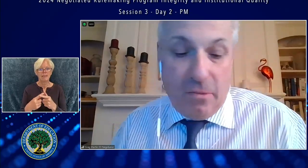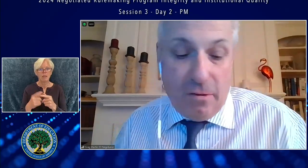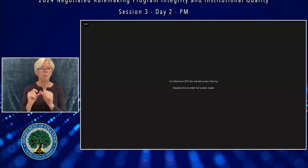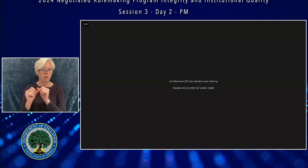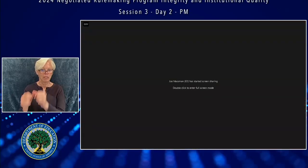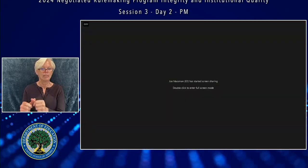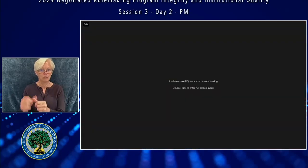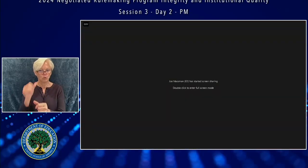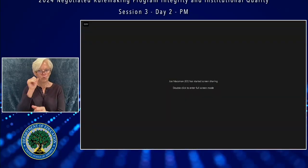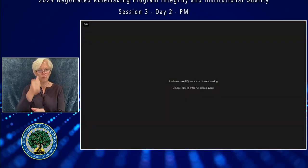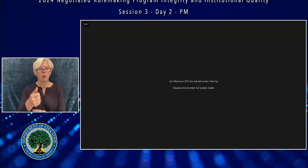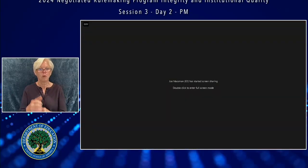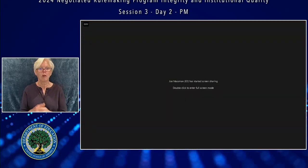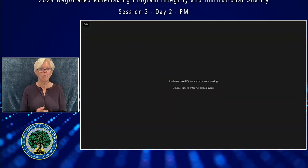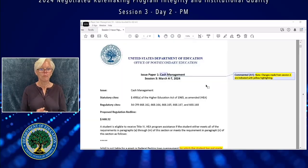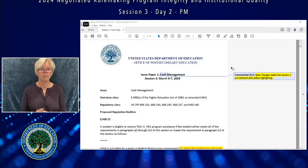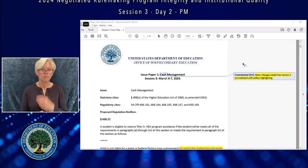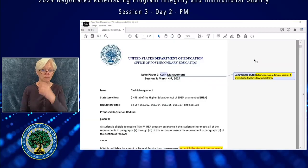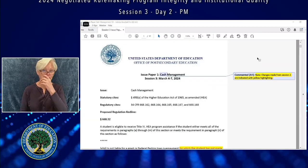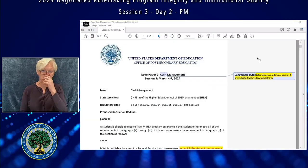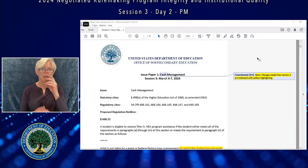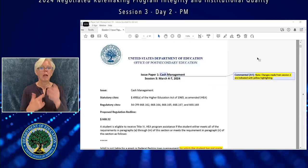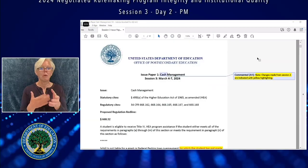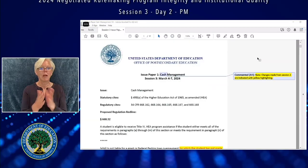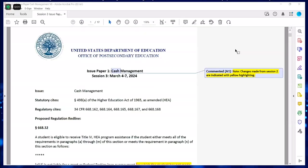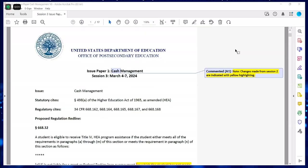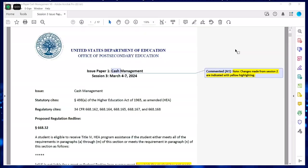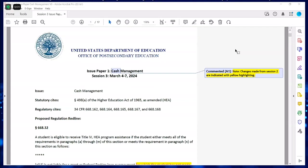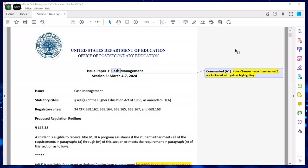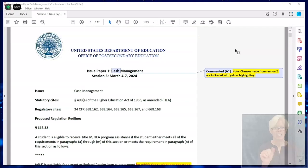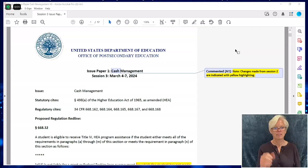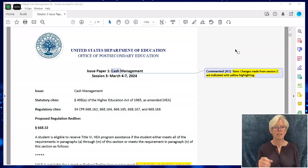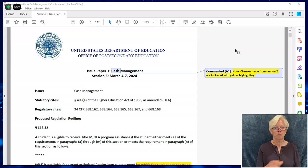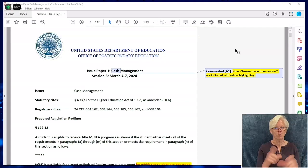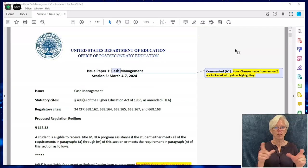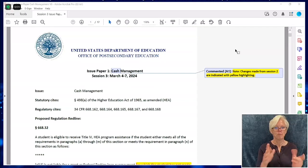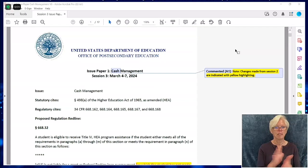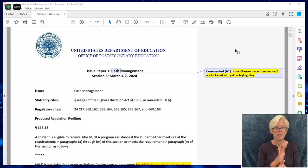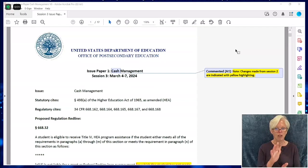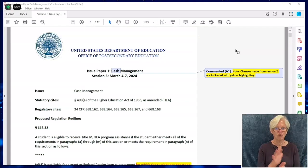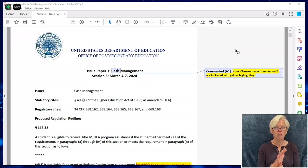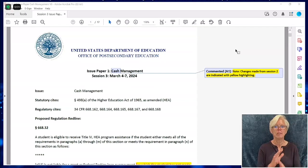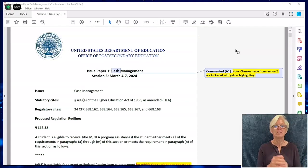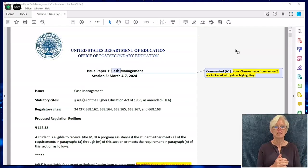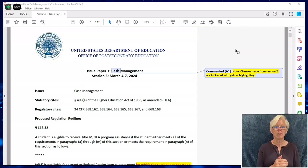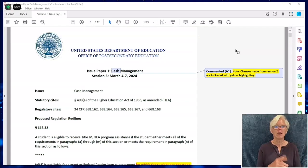tomorrow. So I'll have Vanessa pull the documents up and we'll start right from the beginning. We will walk through this